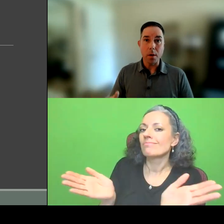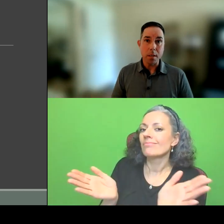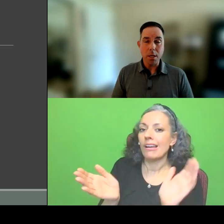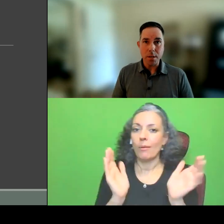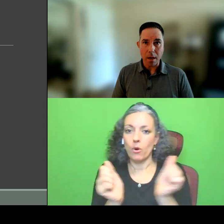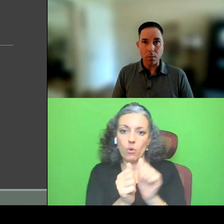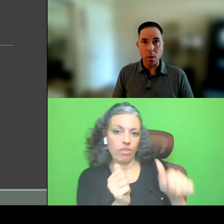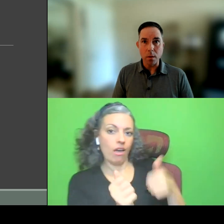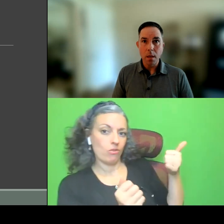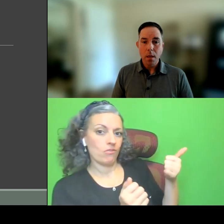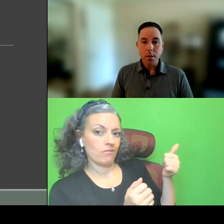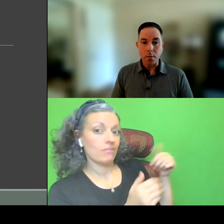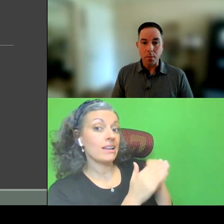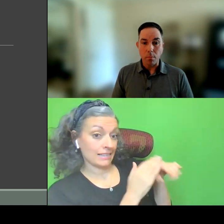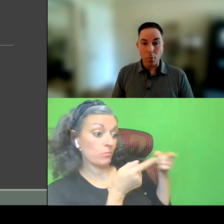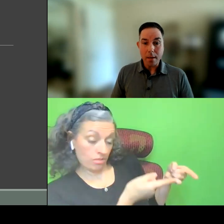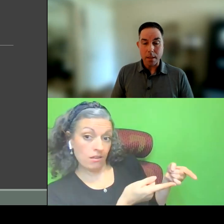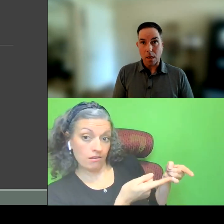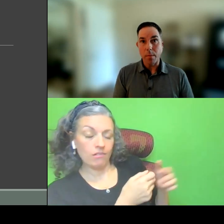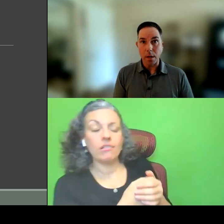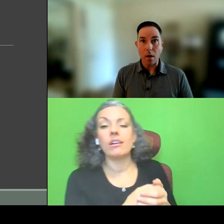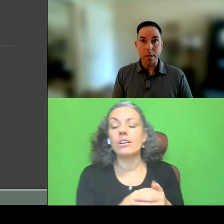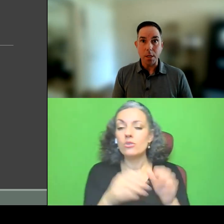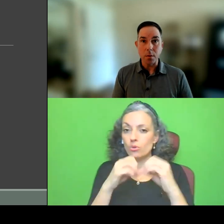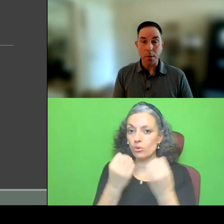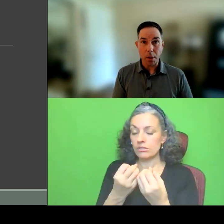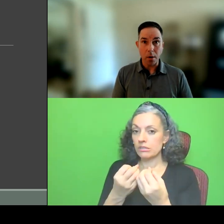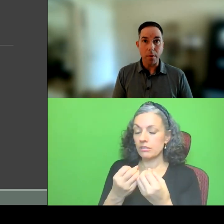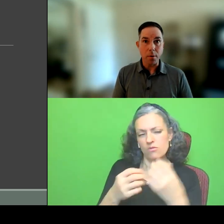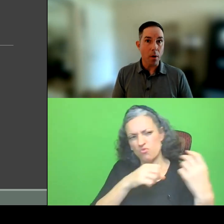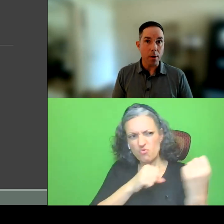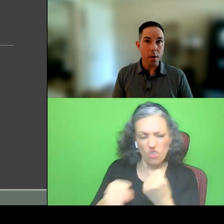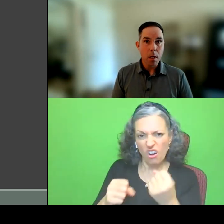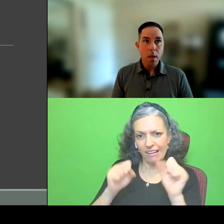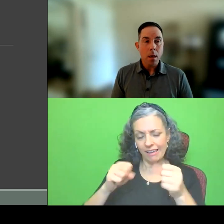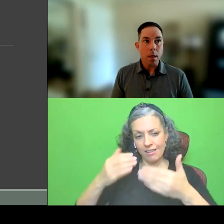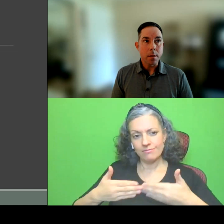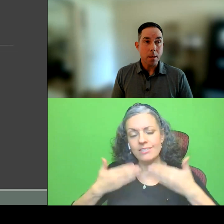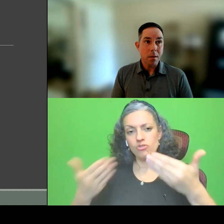Does the organization have the will to bring this up in the conversation with the current vendor partner?